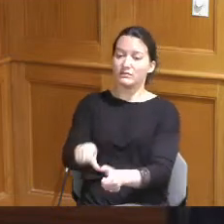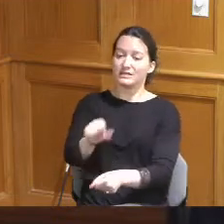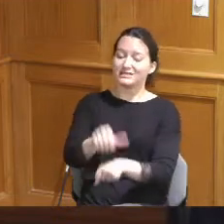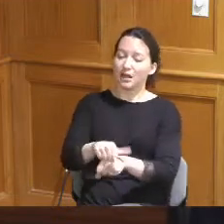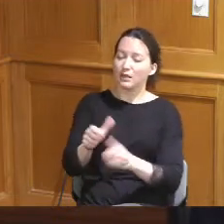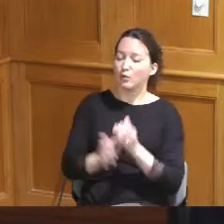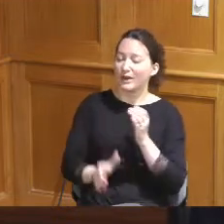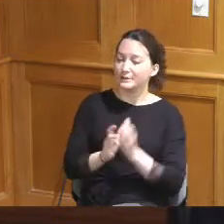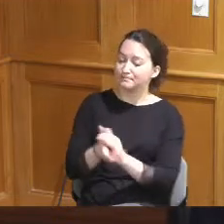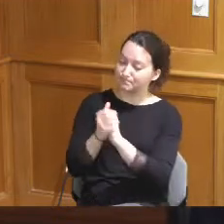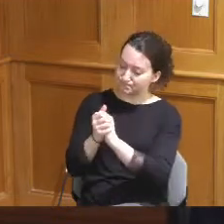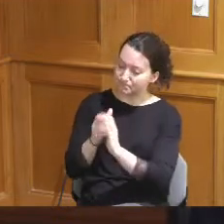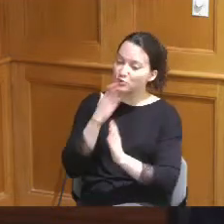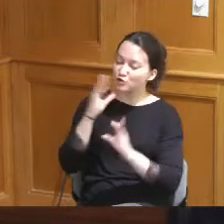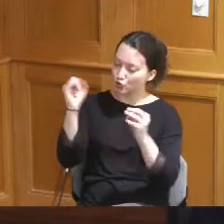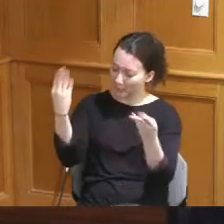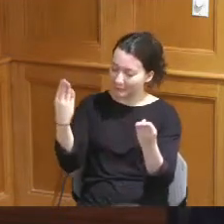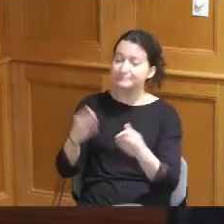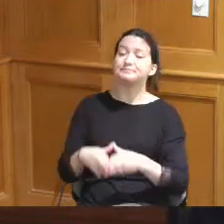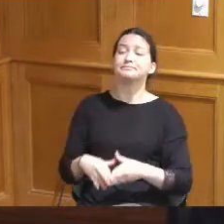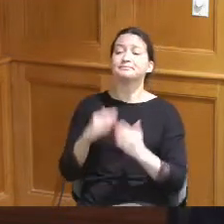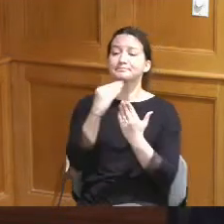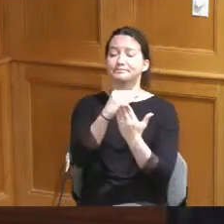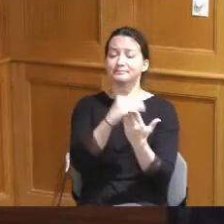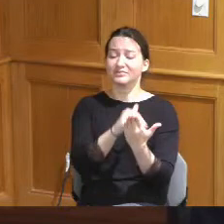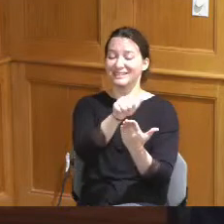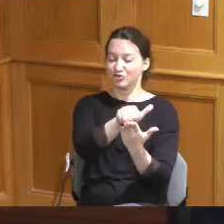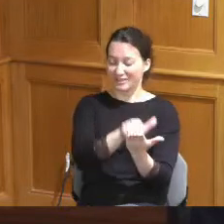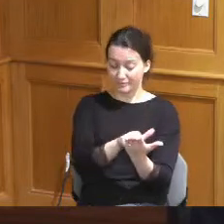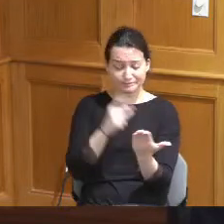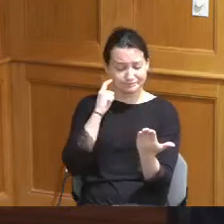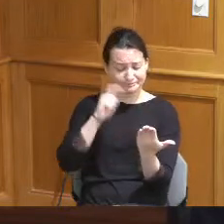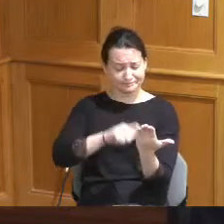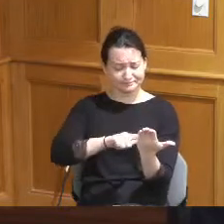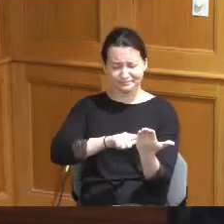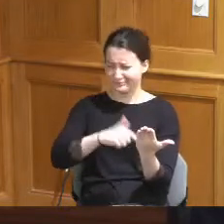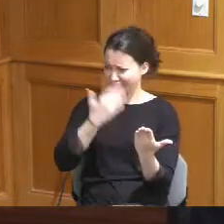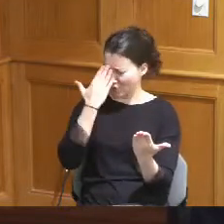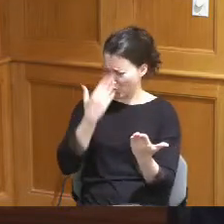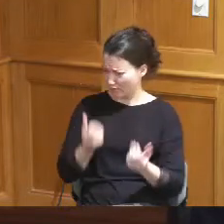job well done also on the agenda today we've got and I don't know how much discussion we're going